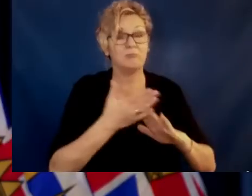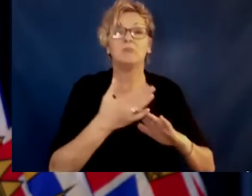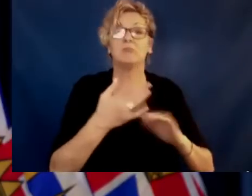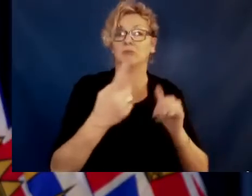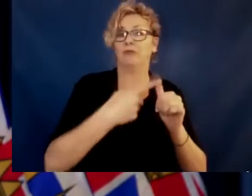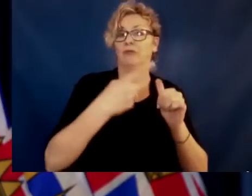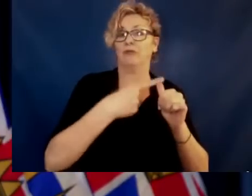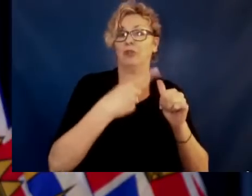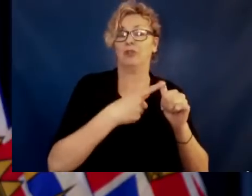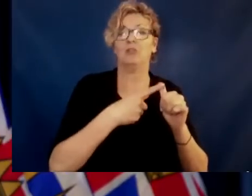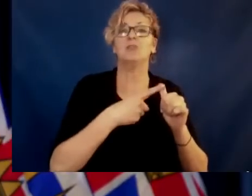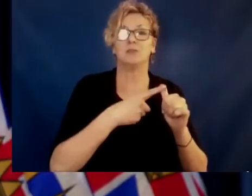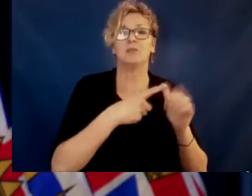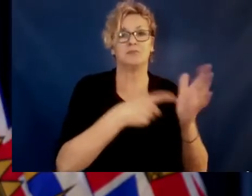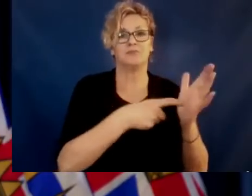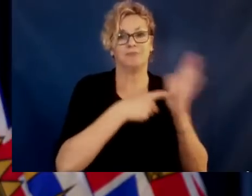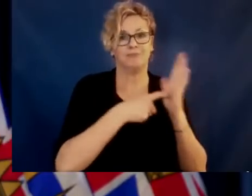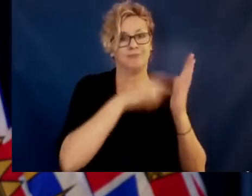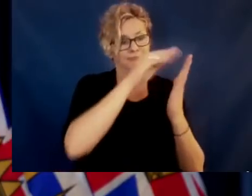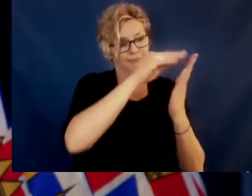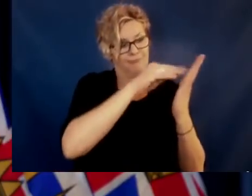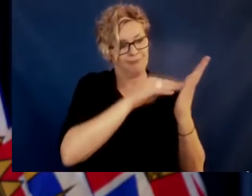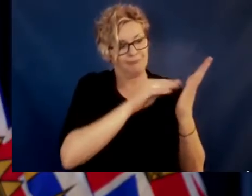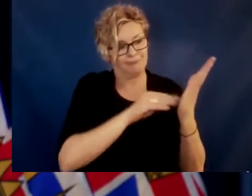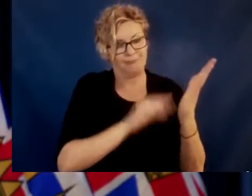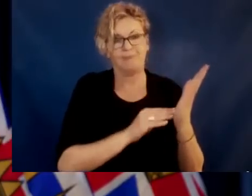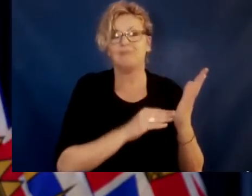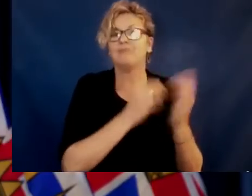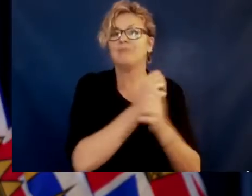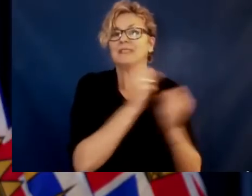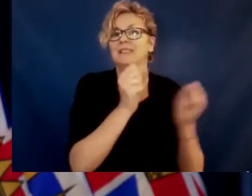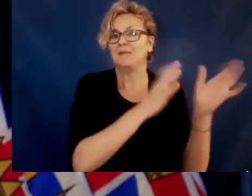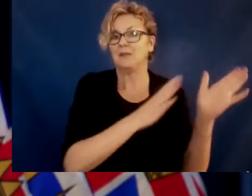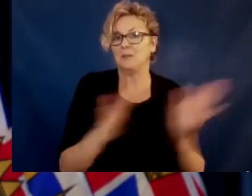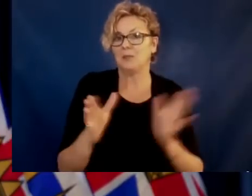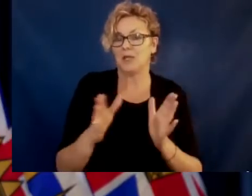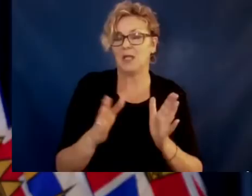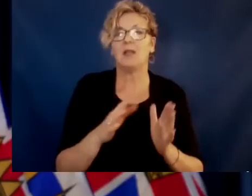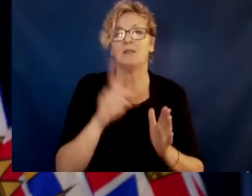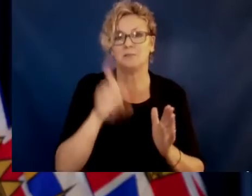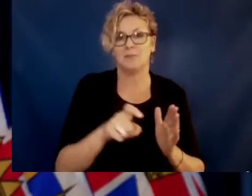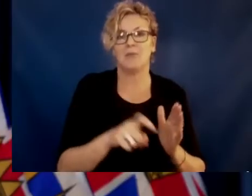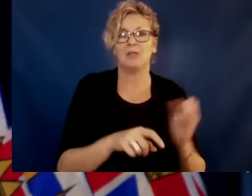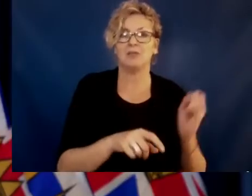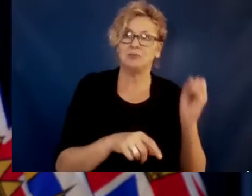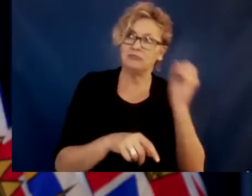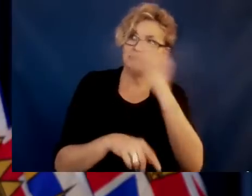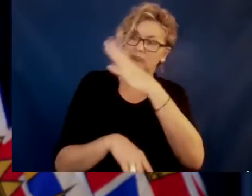of every single sector. So we connected with different parts of industries to be